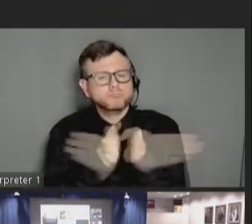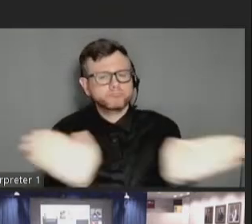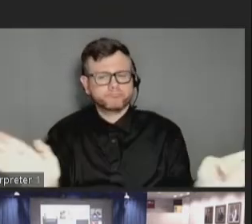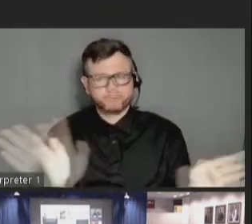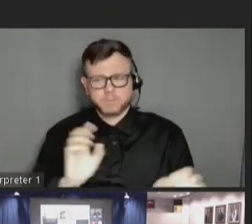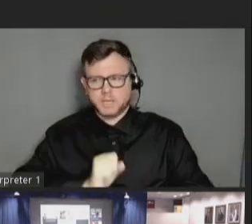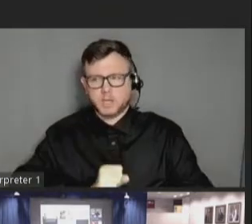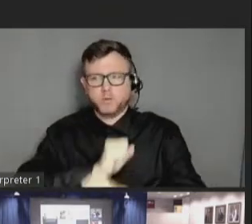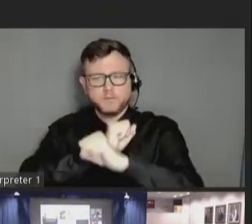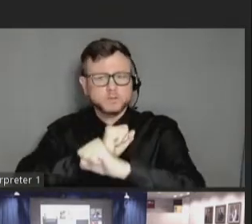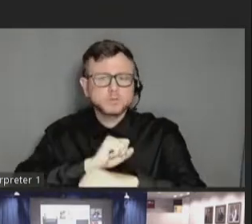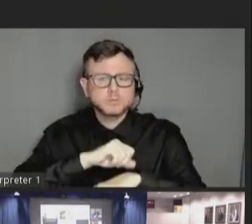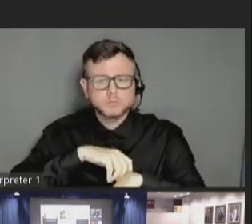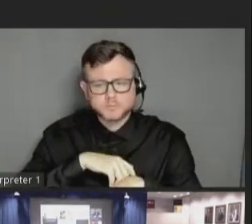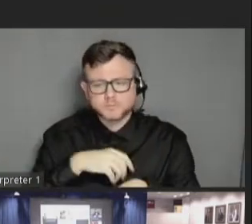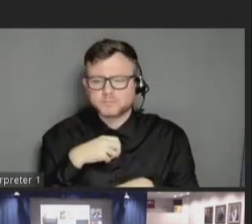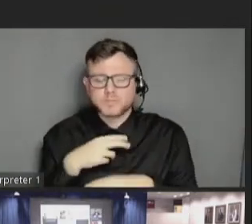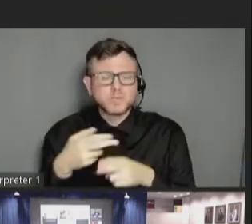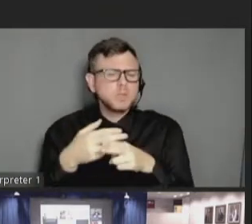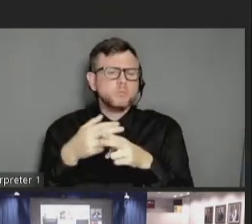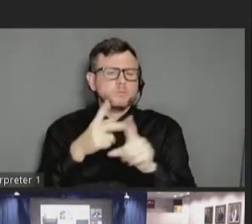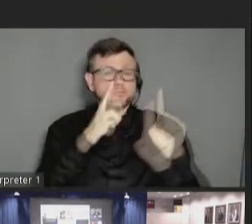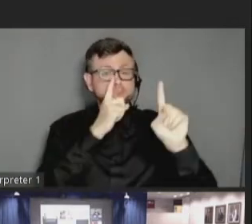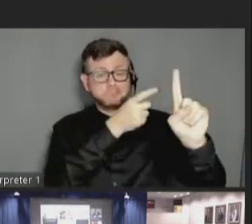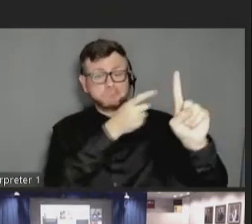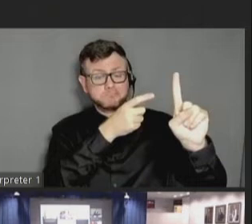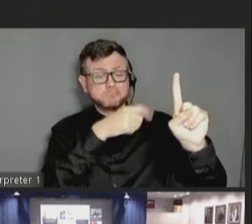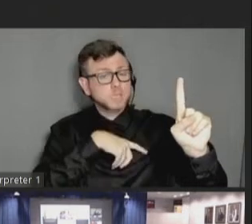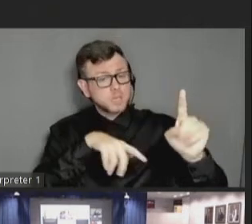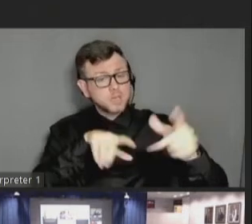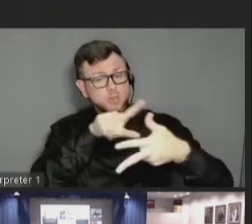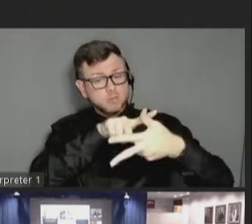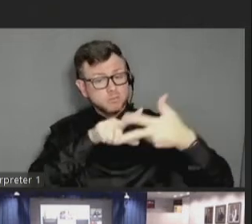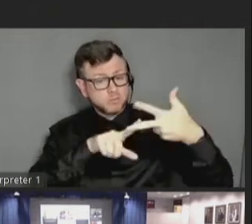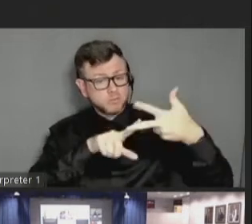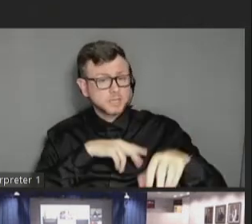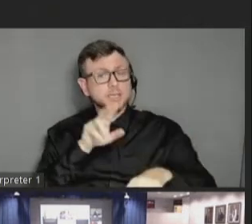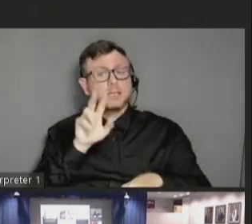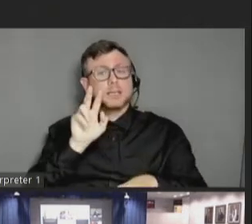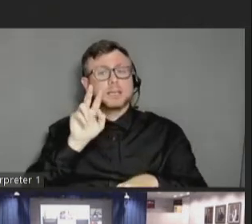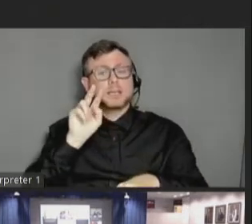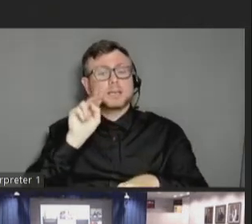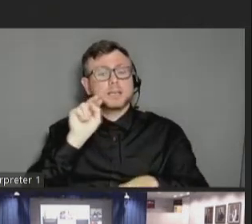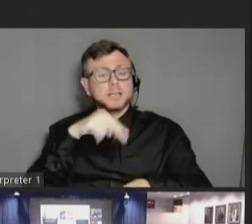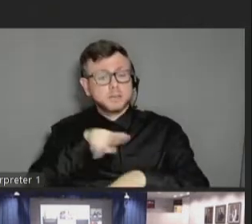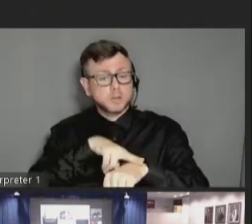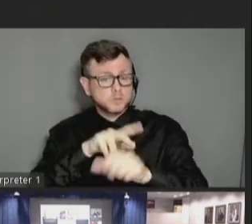I just want to briefly spotlight here three things that the National Association was able to do with